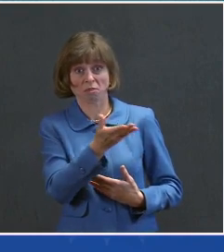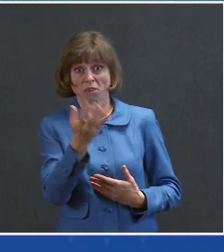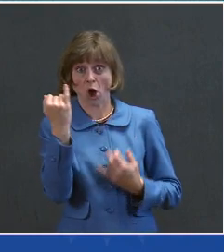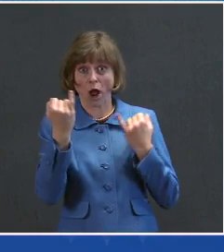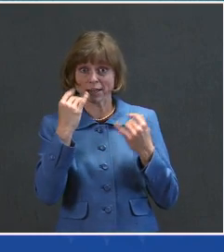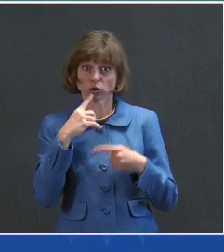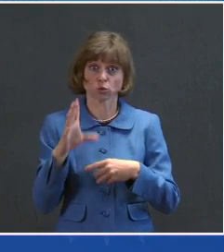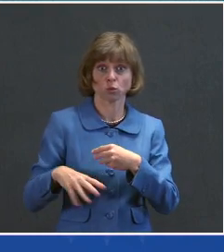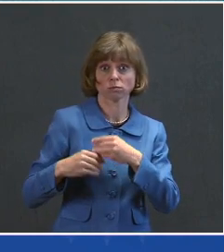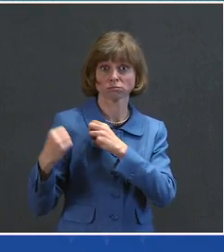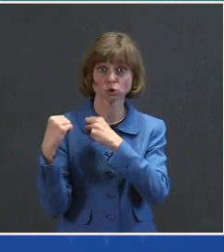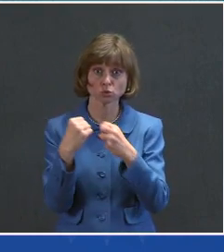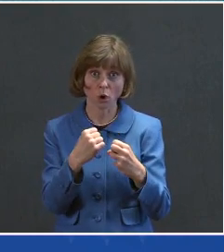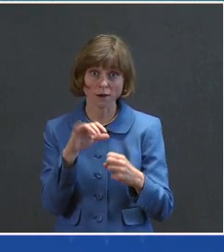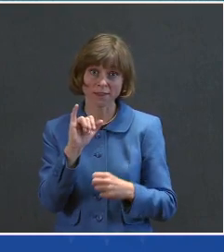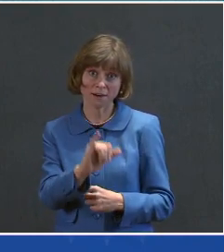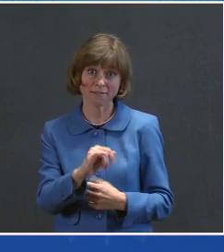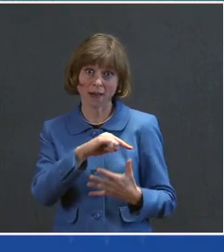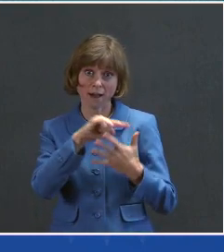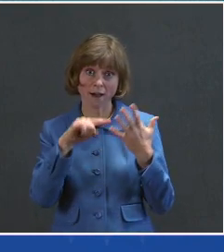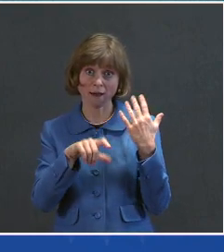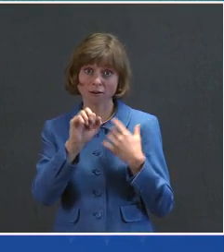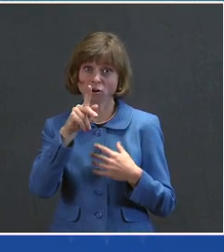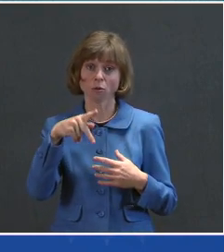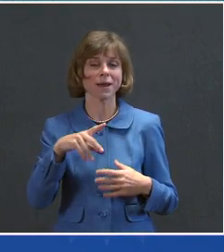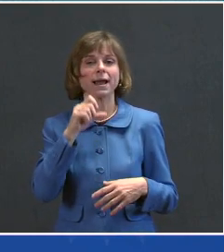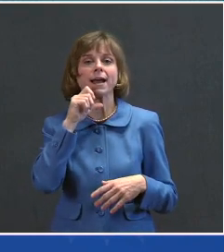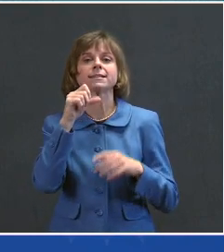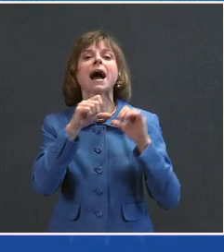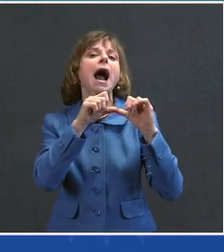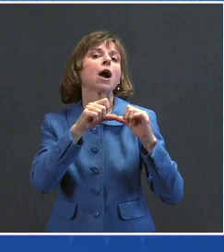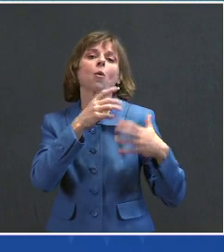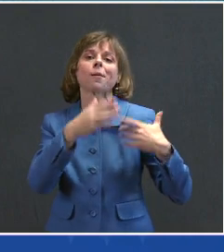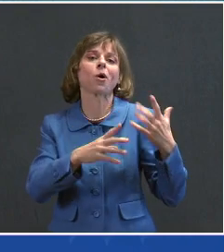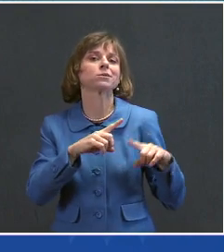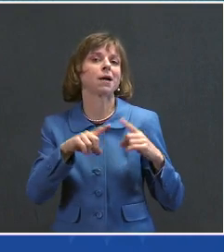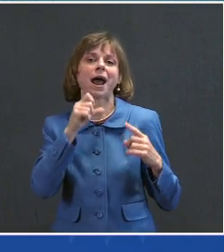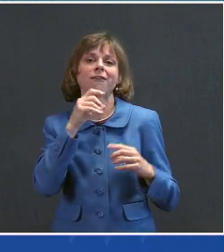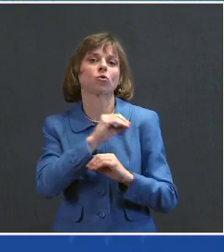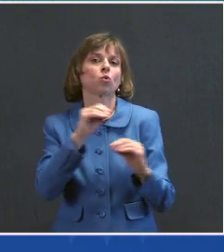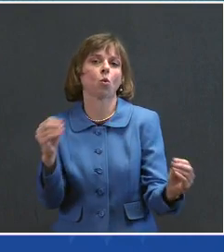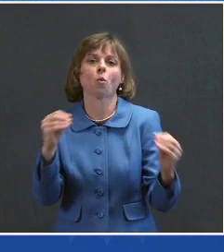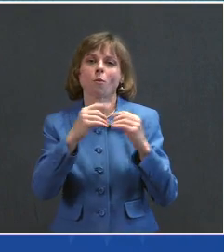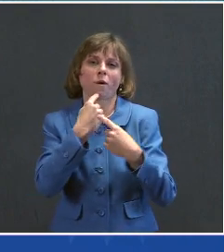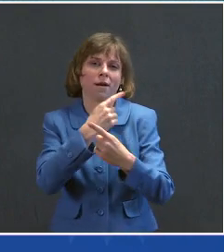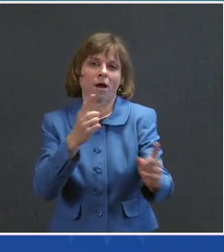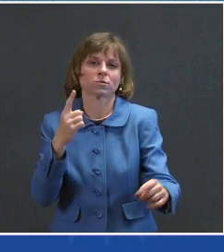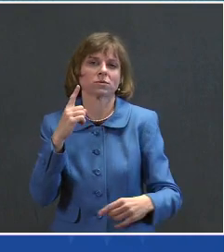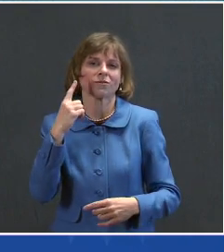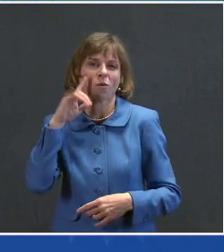It's an ongoing process, but I don't have anything more to read out in terms of their conversation. Go ahead. The Press: Jen, on Russia, Navalny, and the sanctions